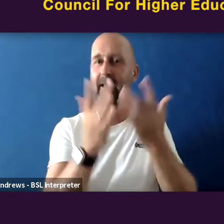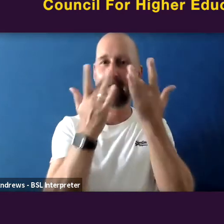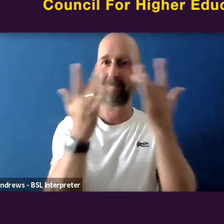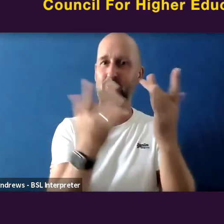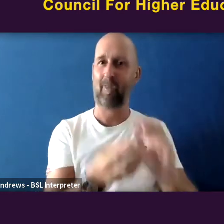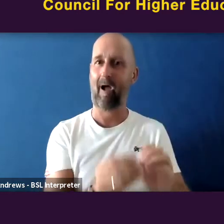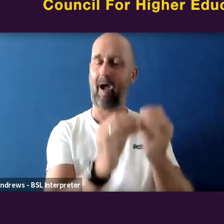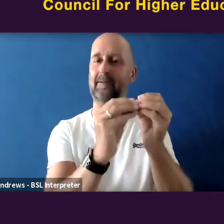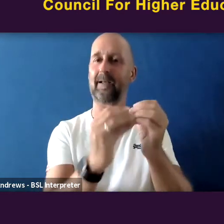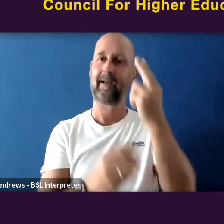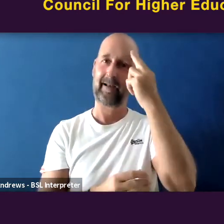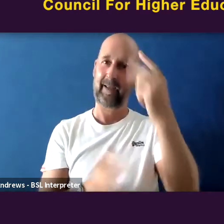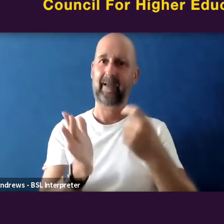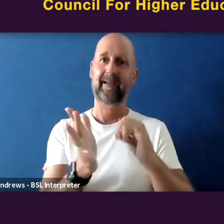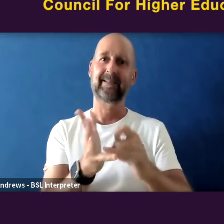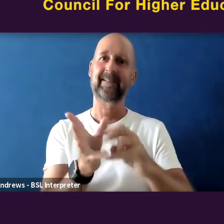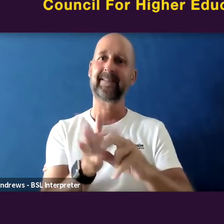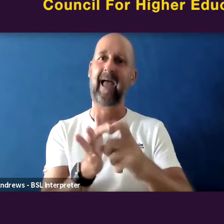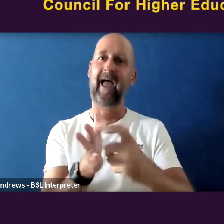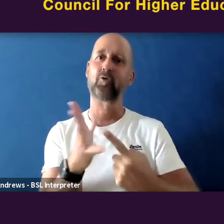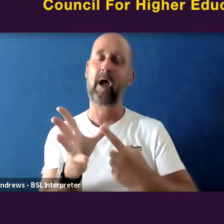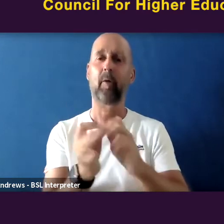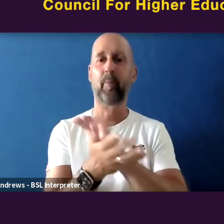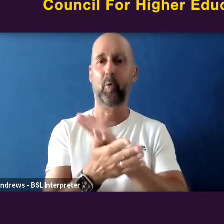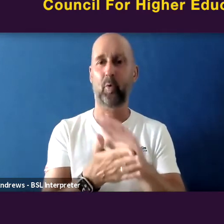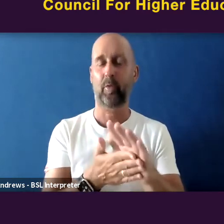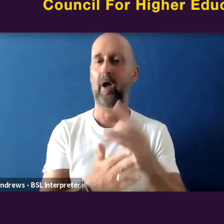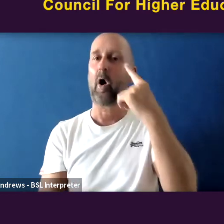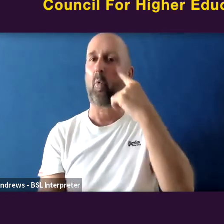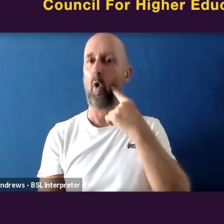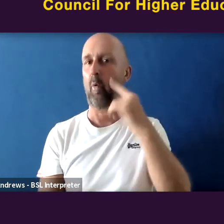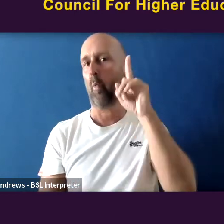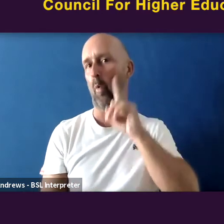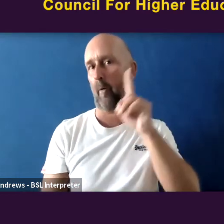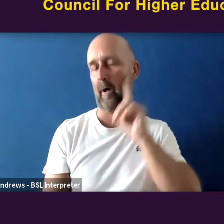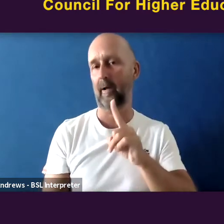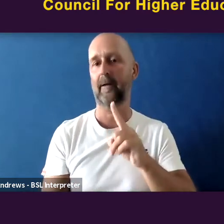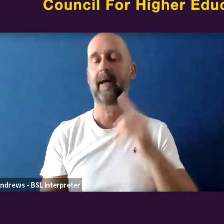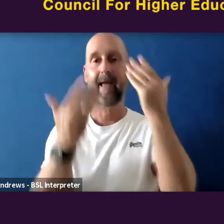My name is Sandra Booth I am a white woman with dark shoulder length hair,